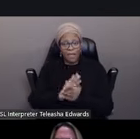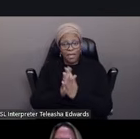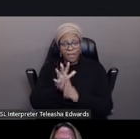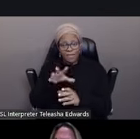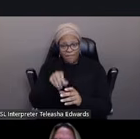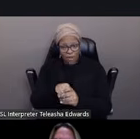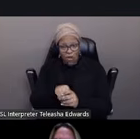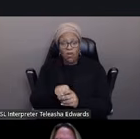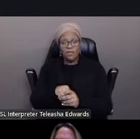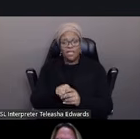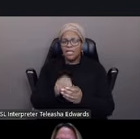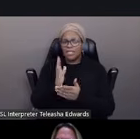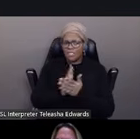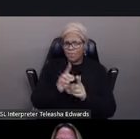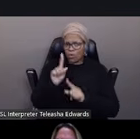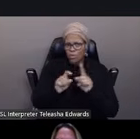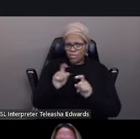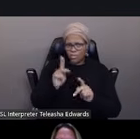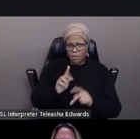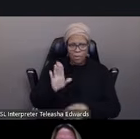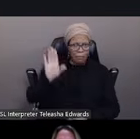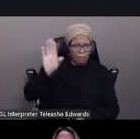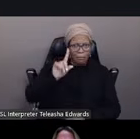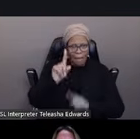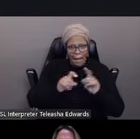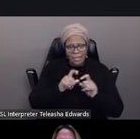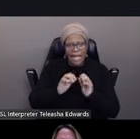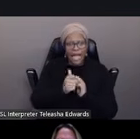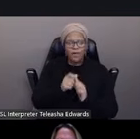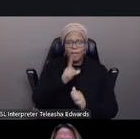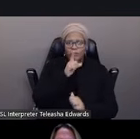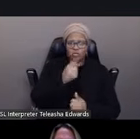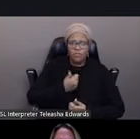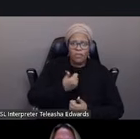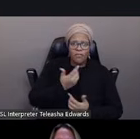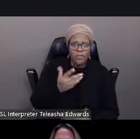have raised today about how can I make sure that I my voice is heard and I get involved. I think